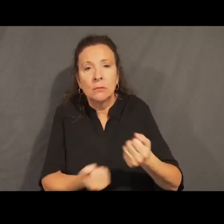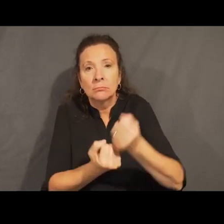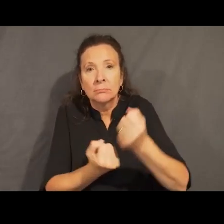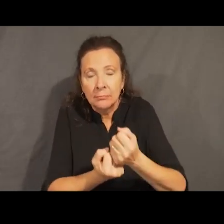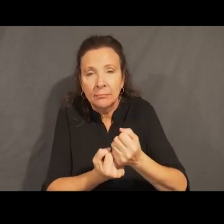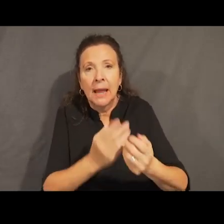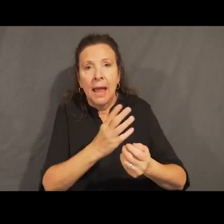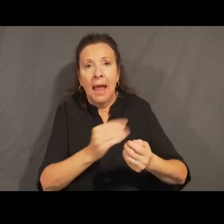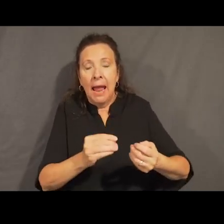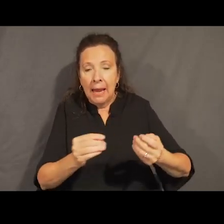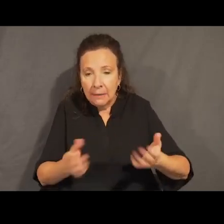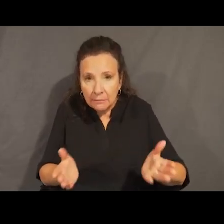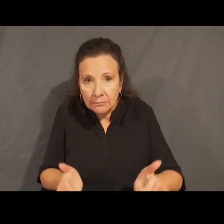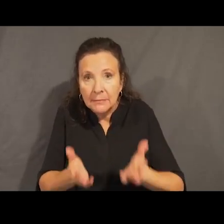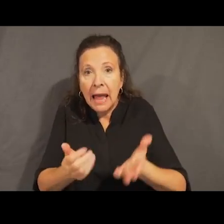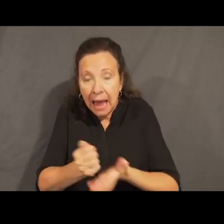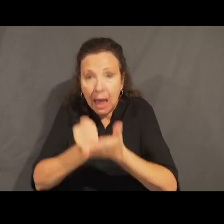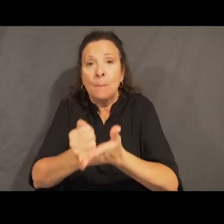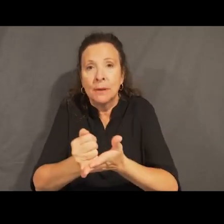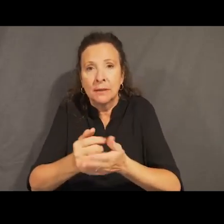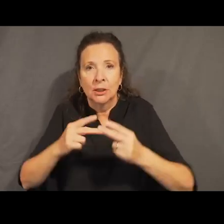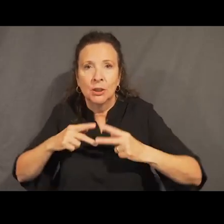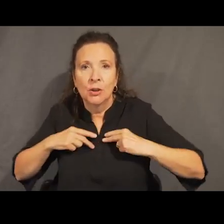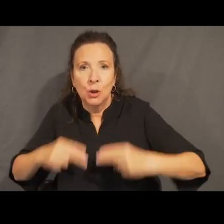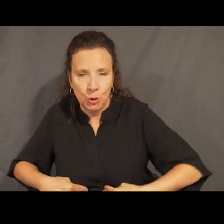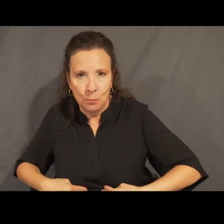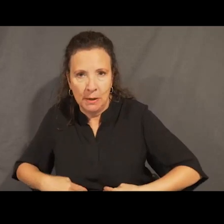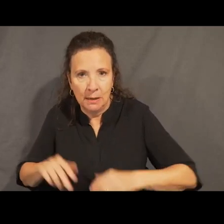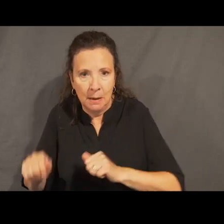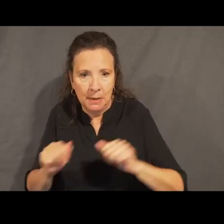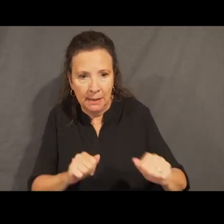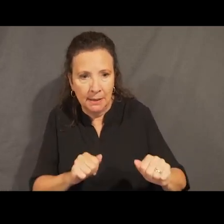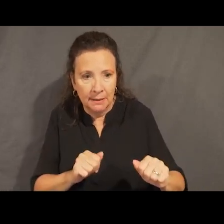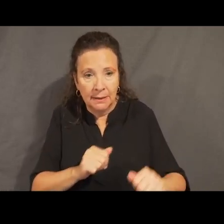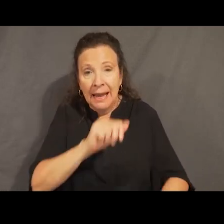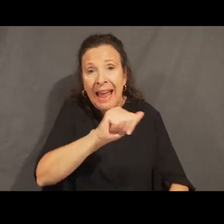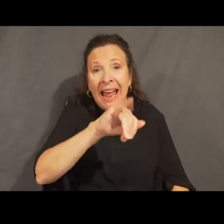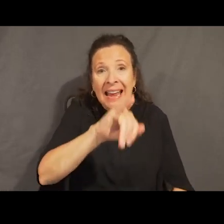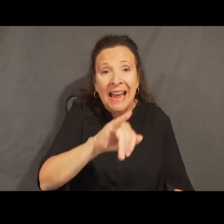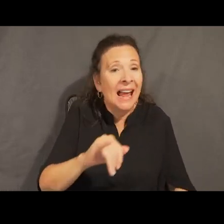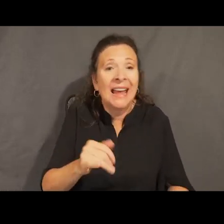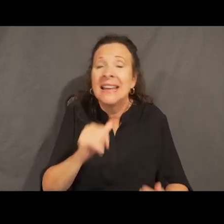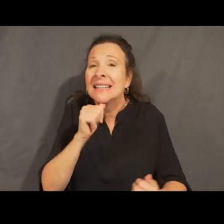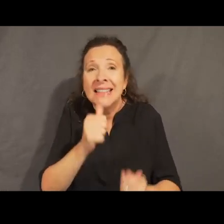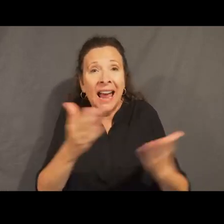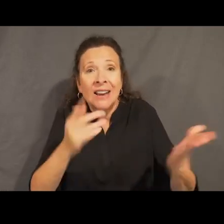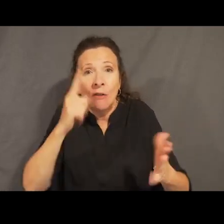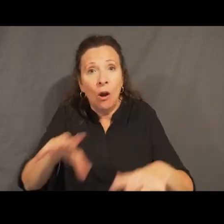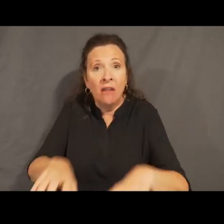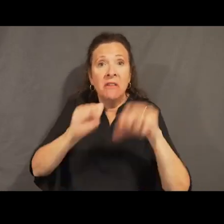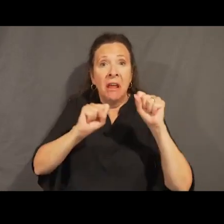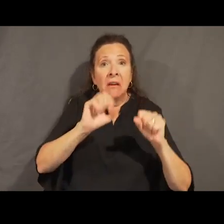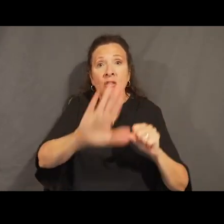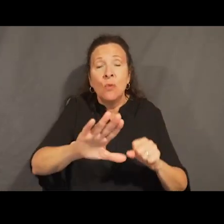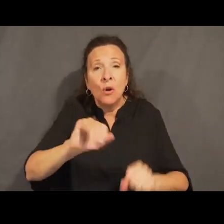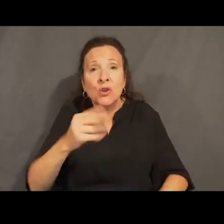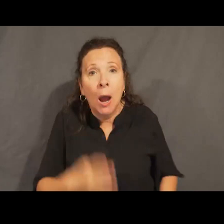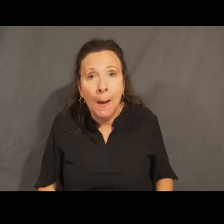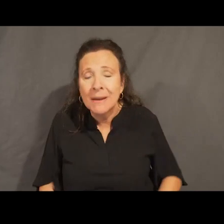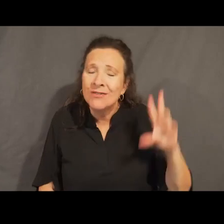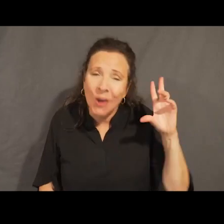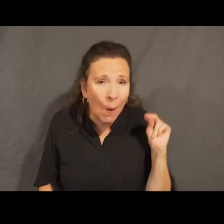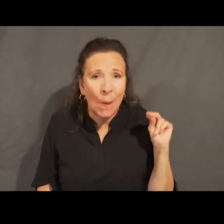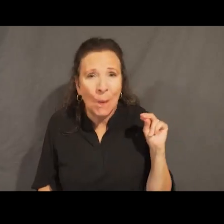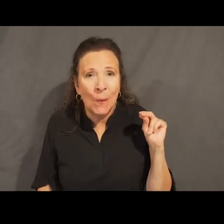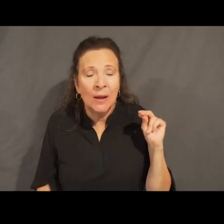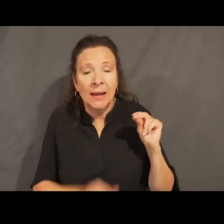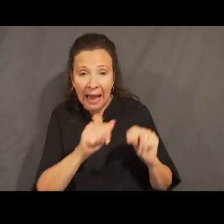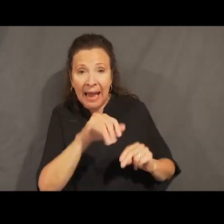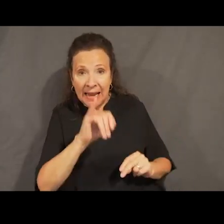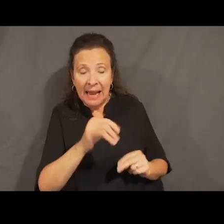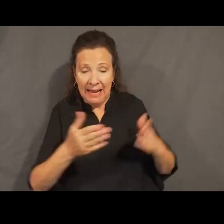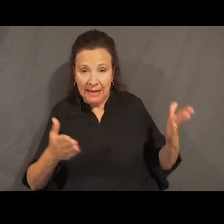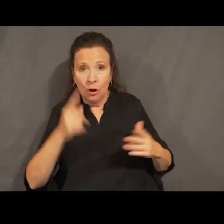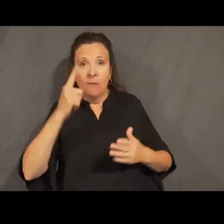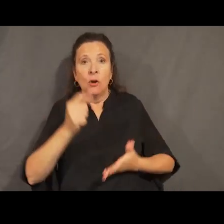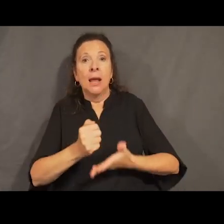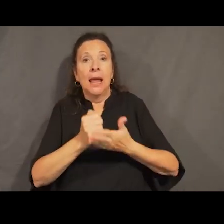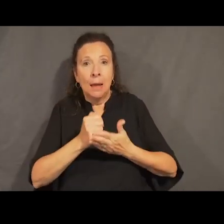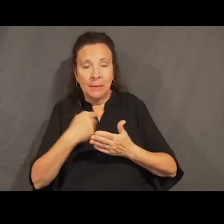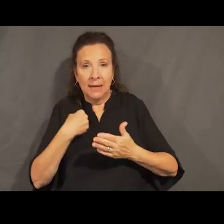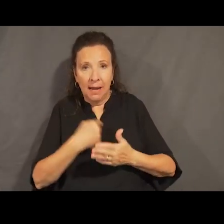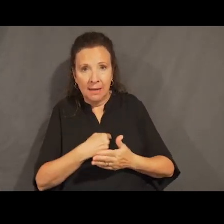abilities. " AI is not here to take your job, y'all. It's here to help us make the world and the